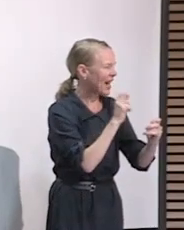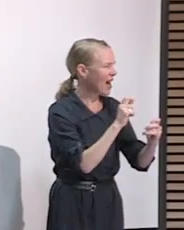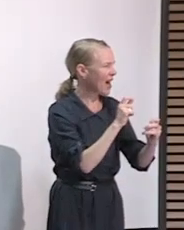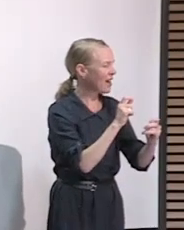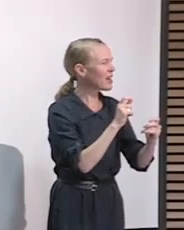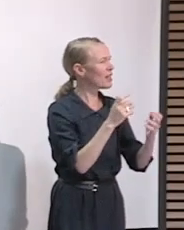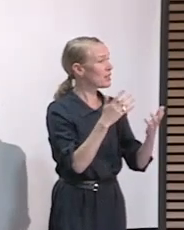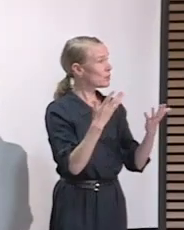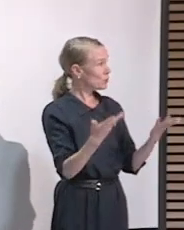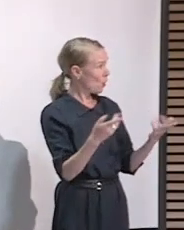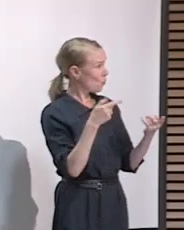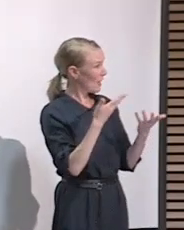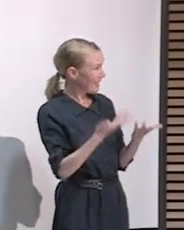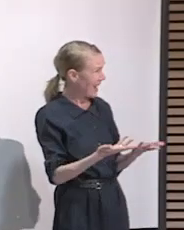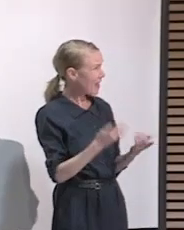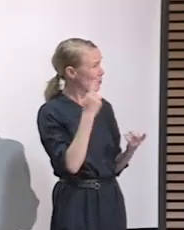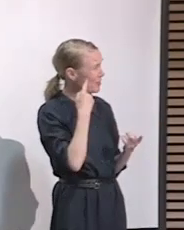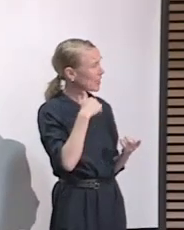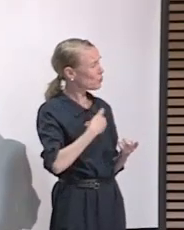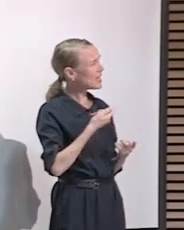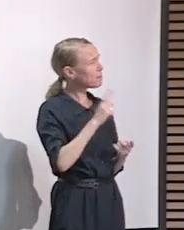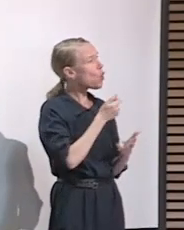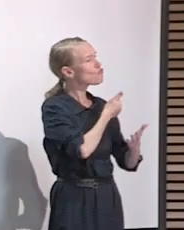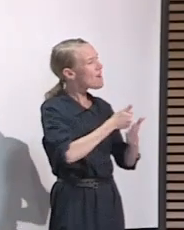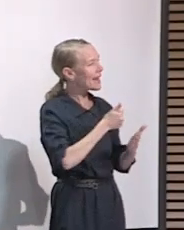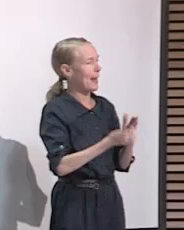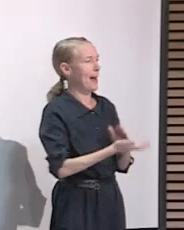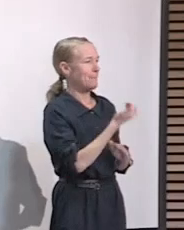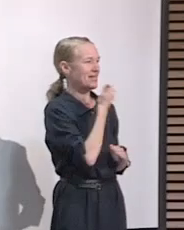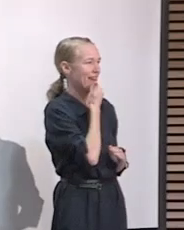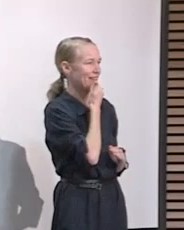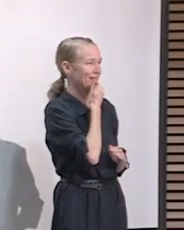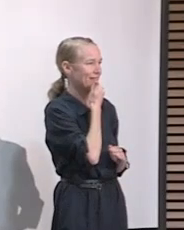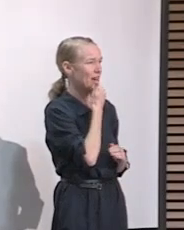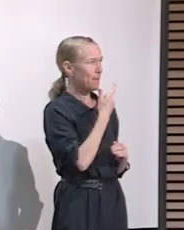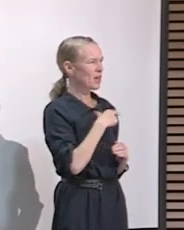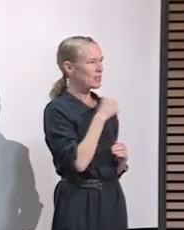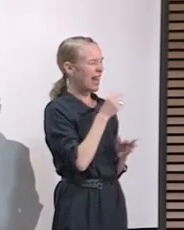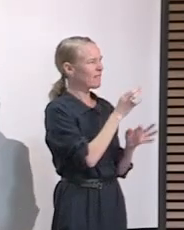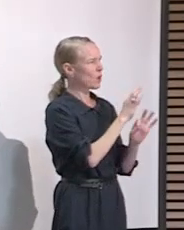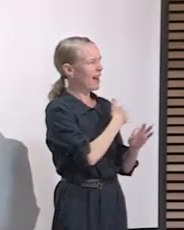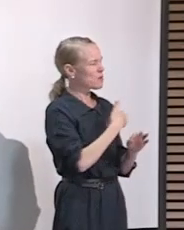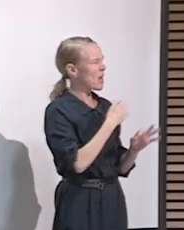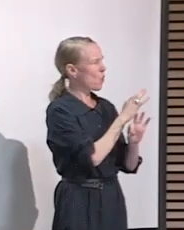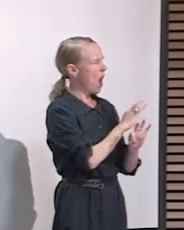you have elucidated already, would you consider perhaps delivering more